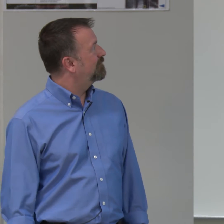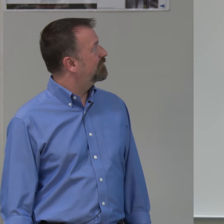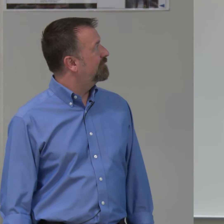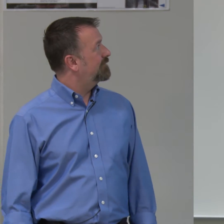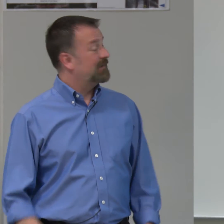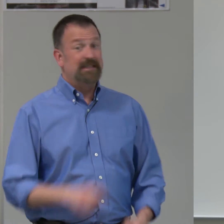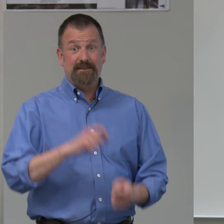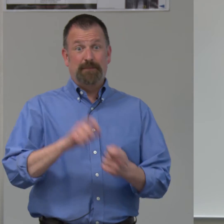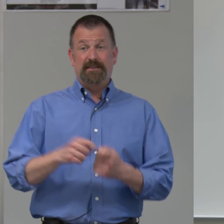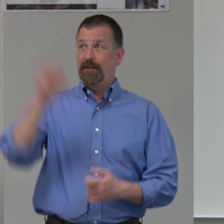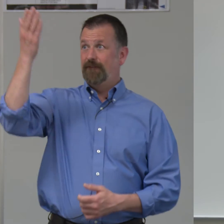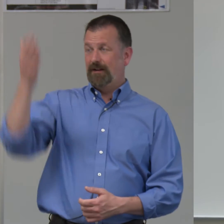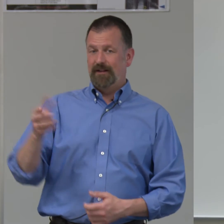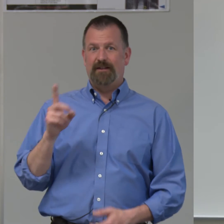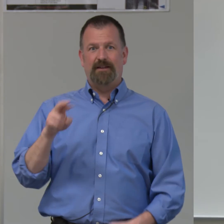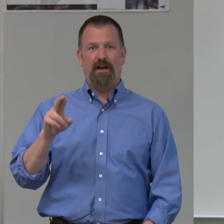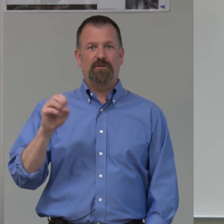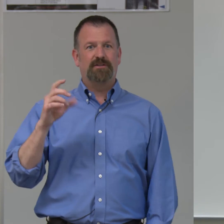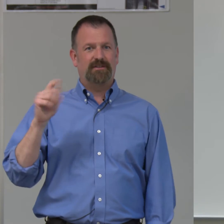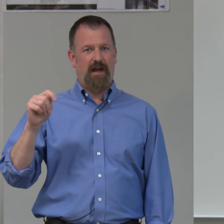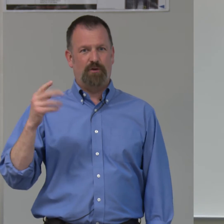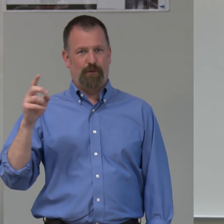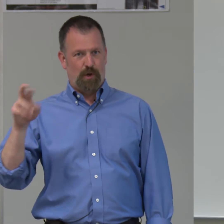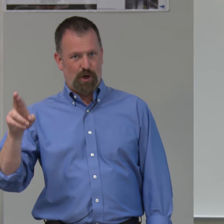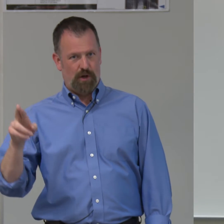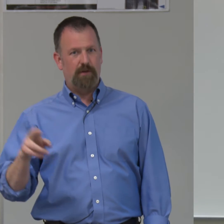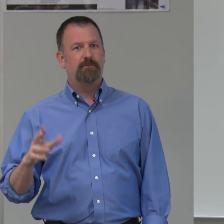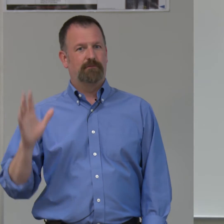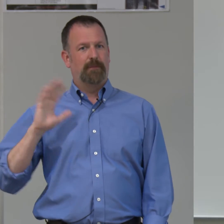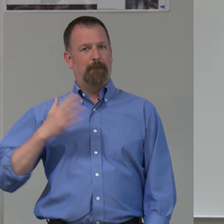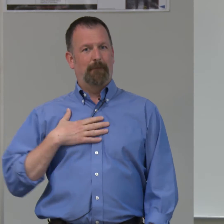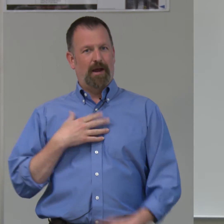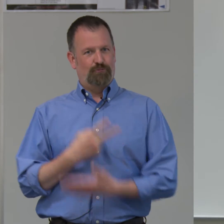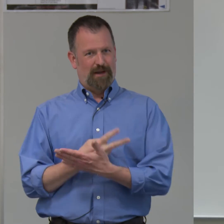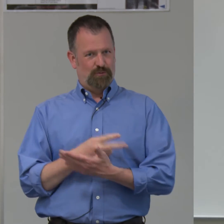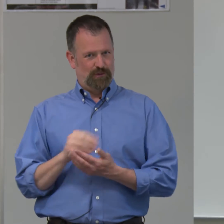I'd like to particularly acknowledge Dr. Scott Gerber, who was a graduate student with me